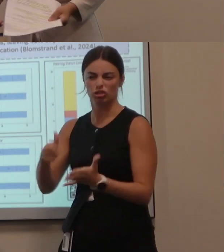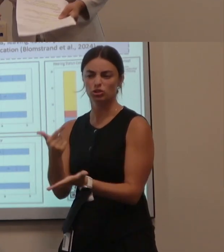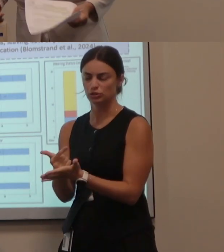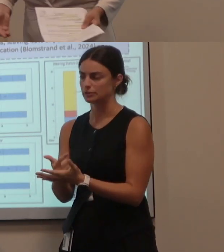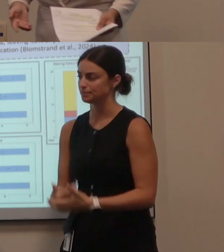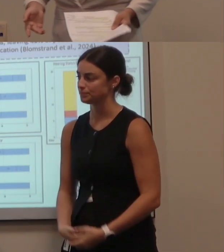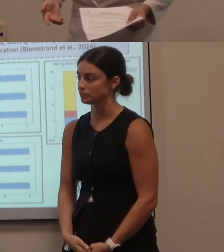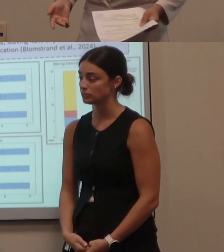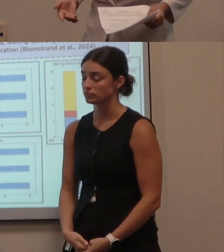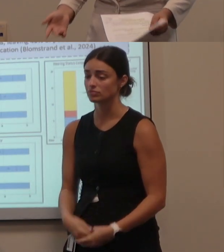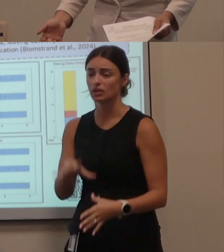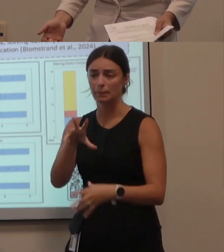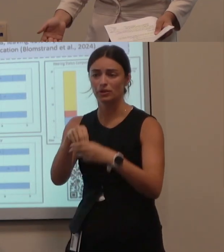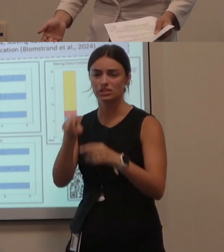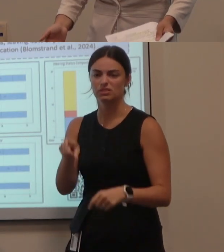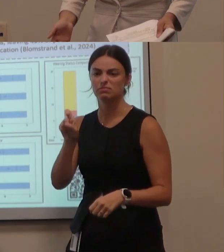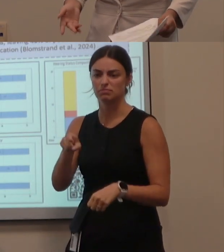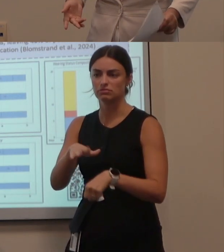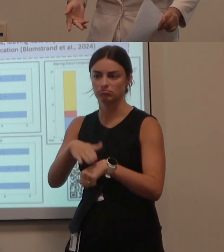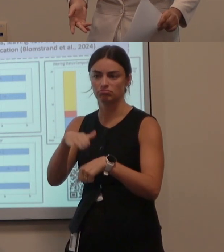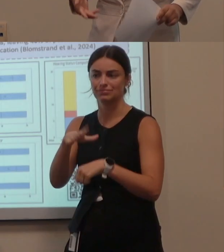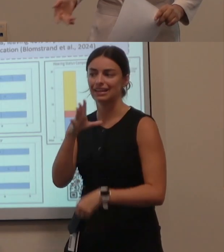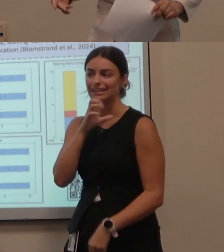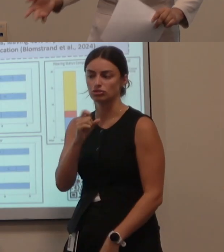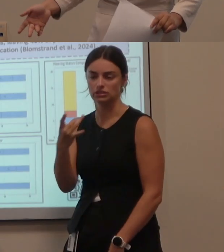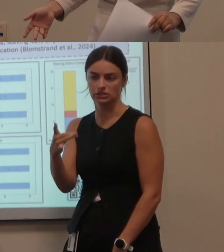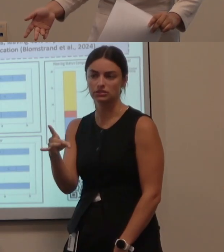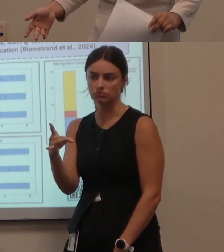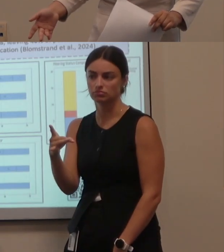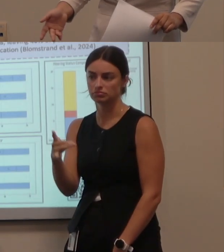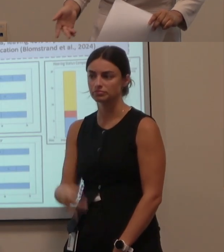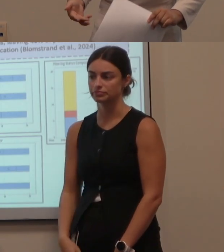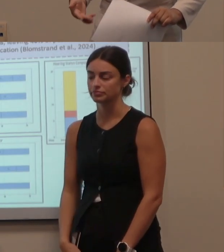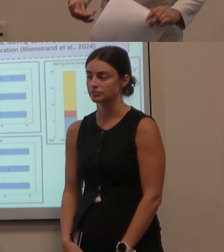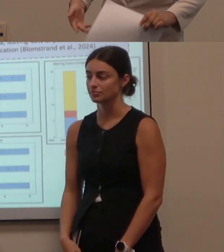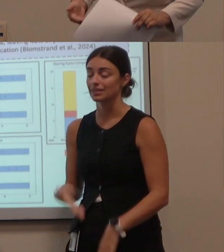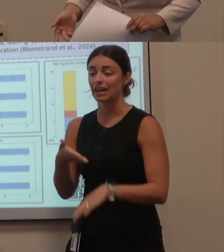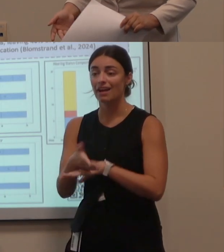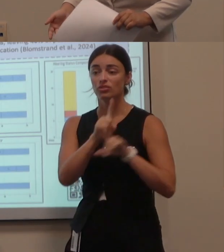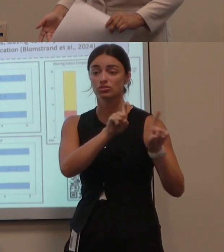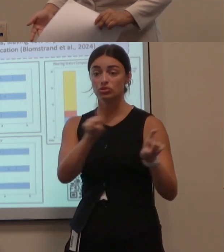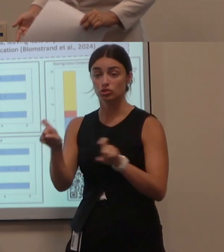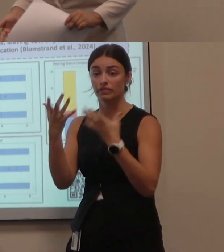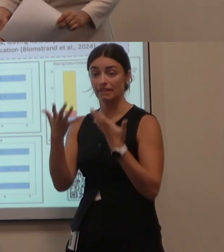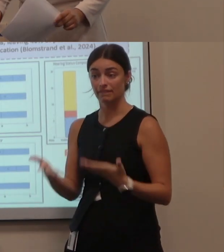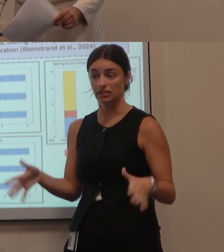be 18 years or older. And after completing the survey, participants can choose to either participate